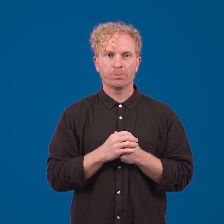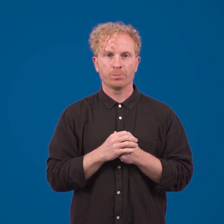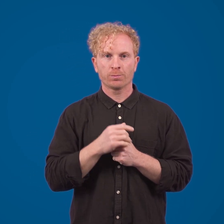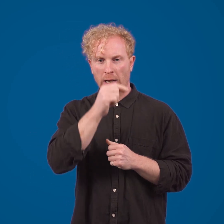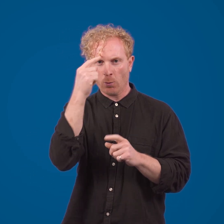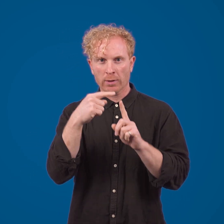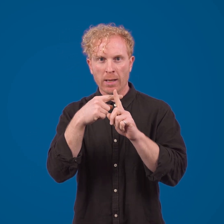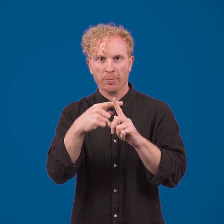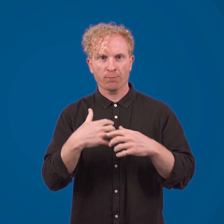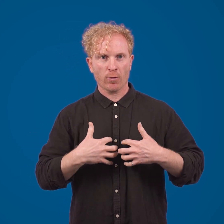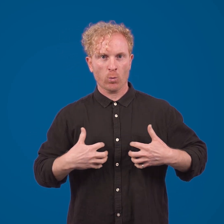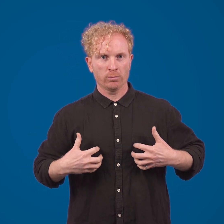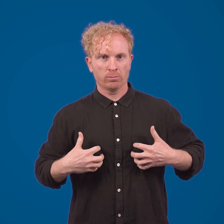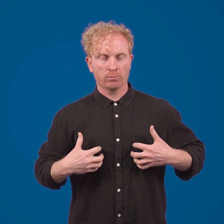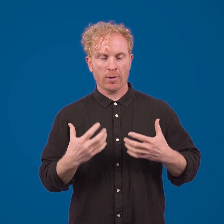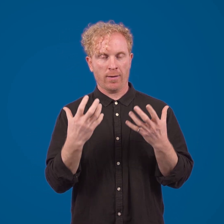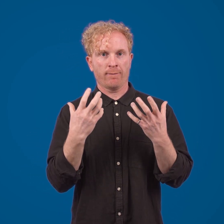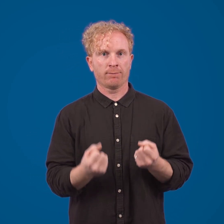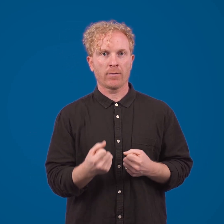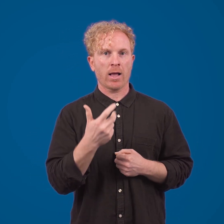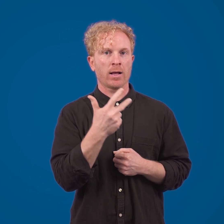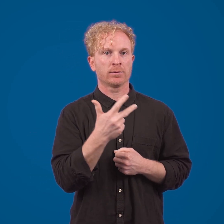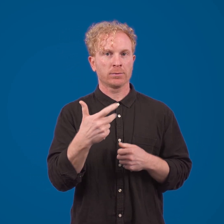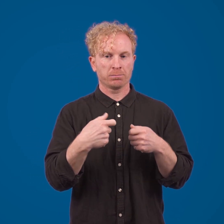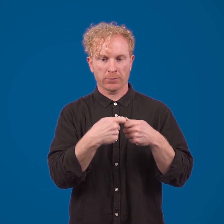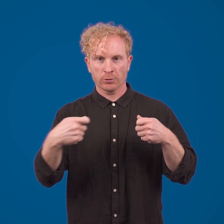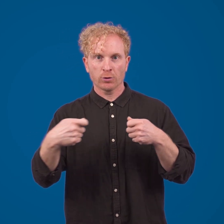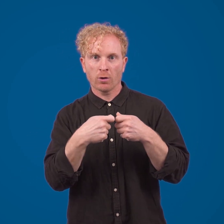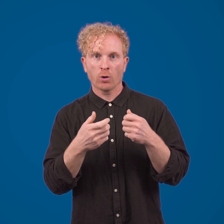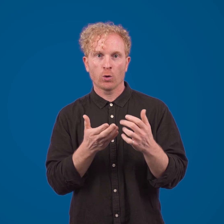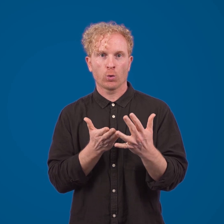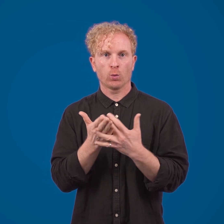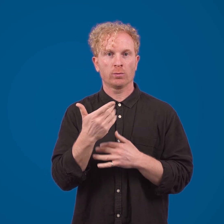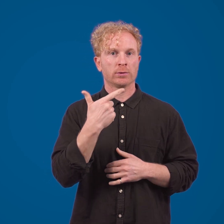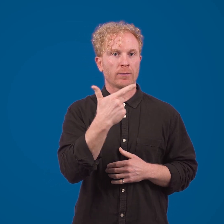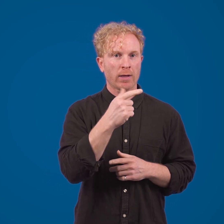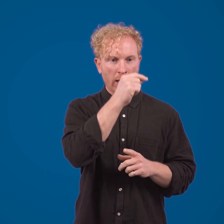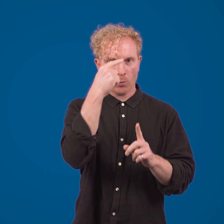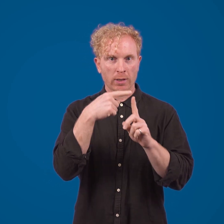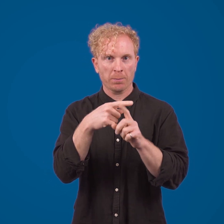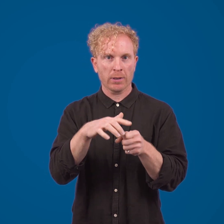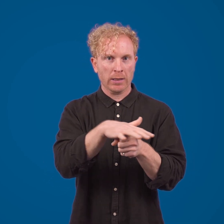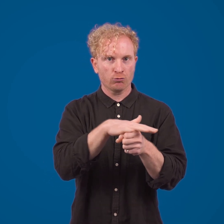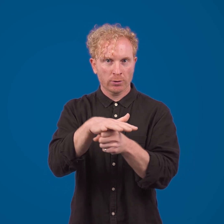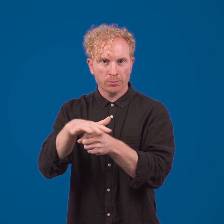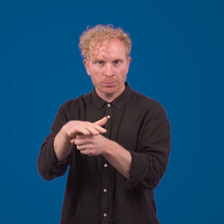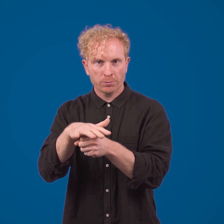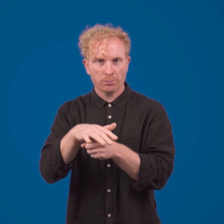The Outcomes Framework consists of 88 measures across 7 Outcome Areas.